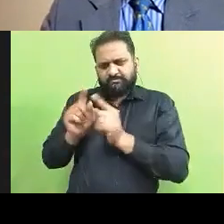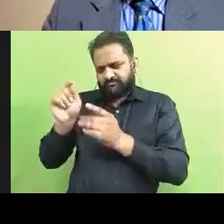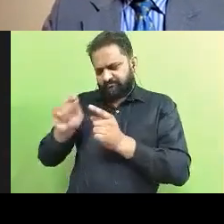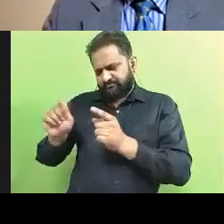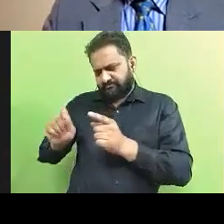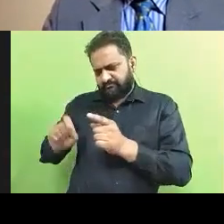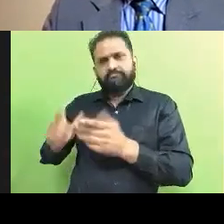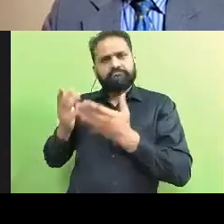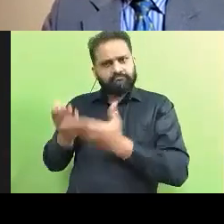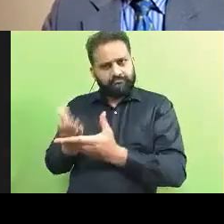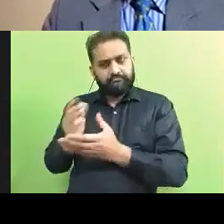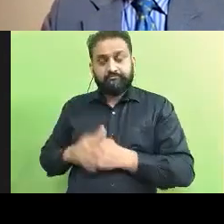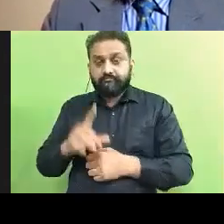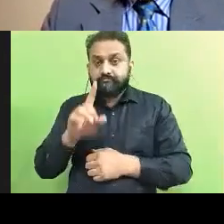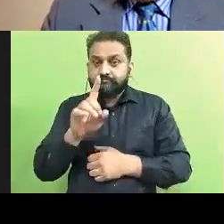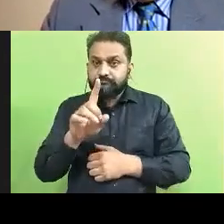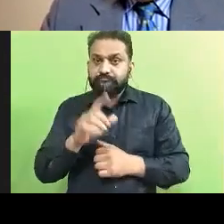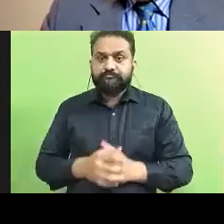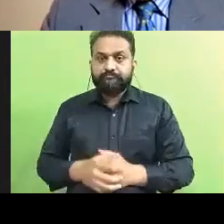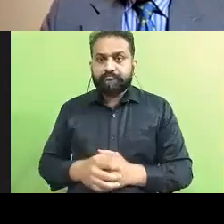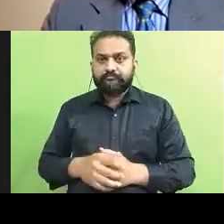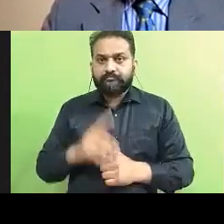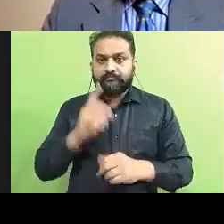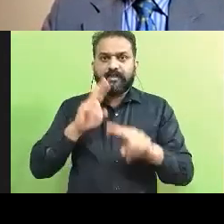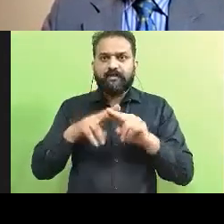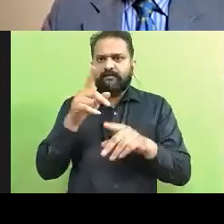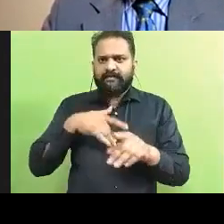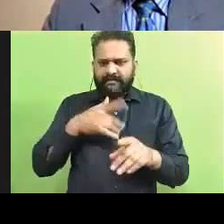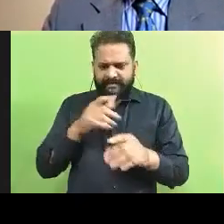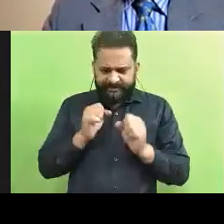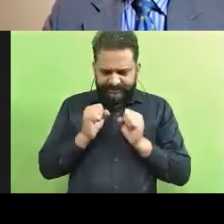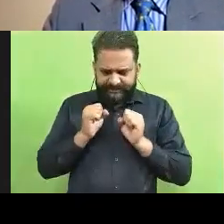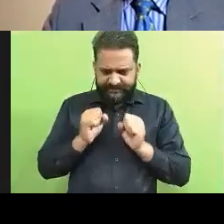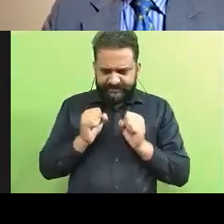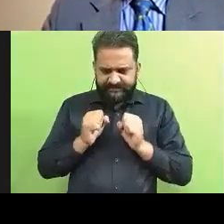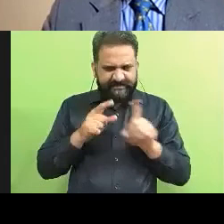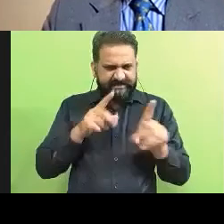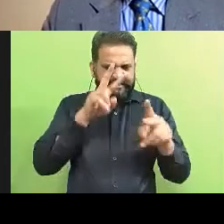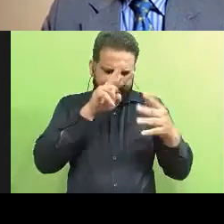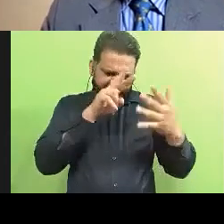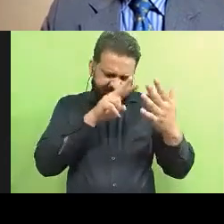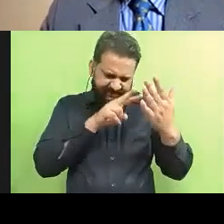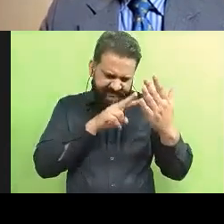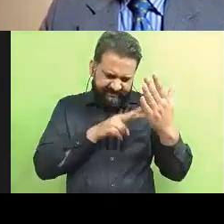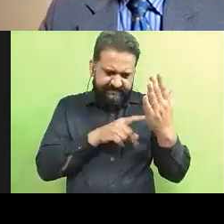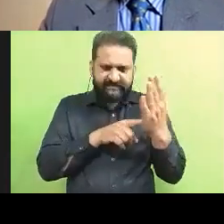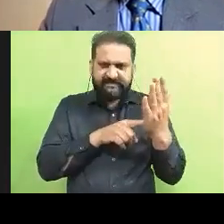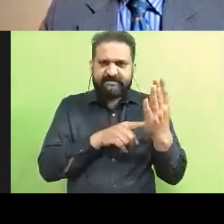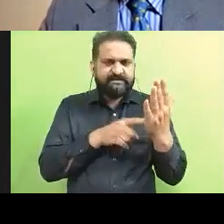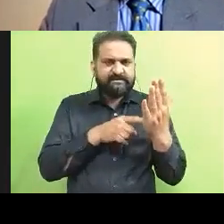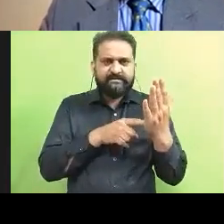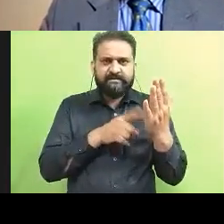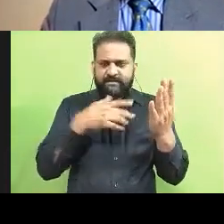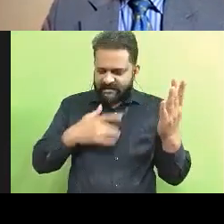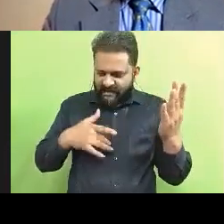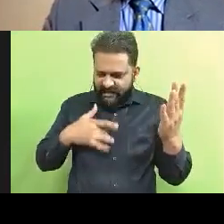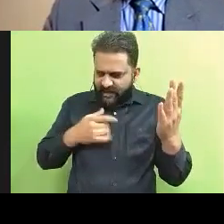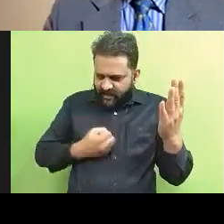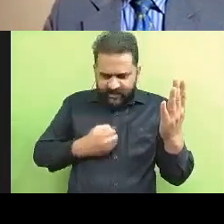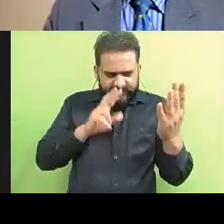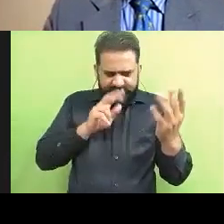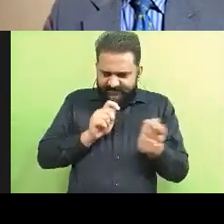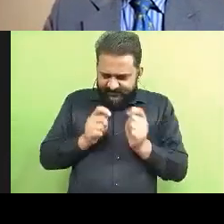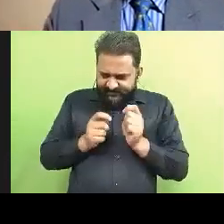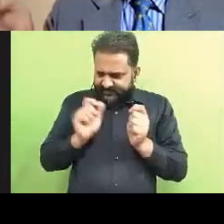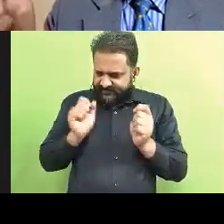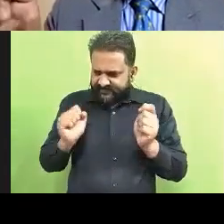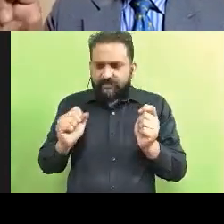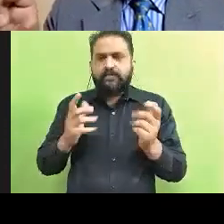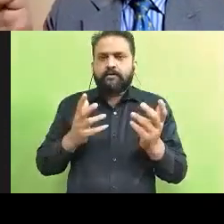but if you have any difficulty in finding out or putting into your word then do one thing just copy